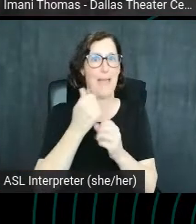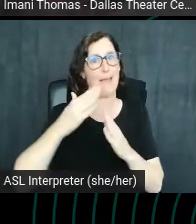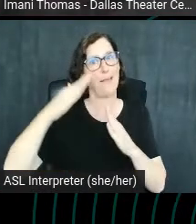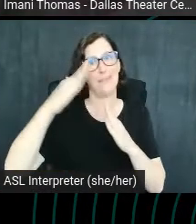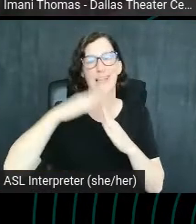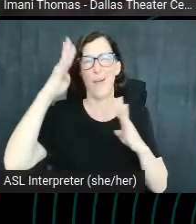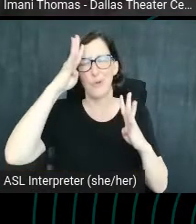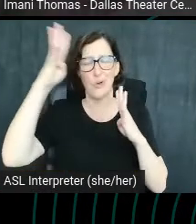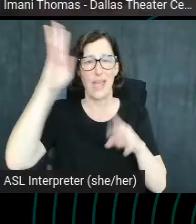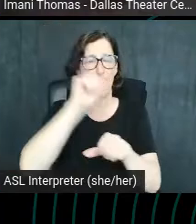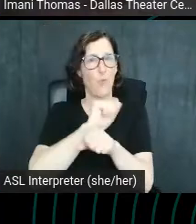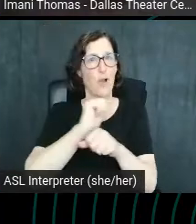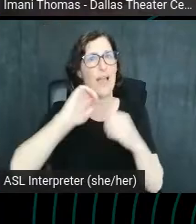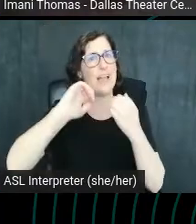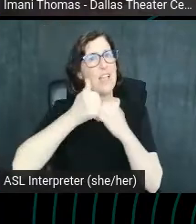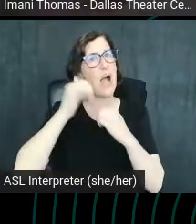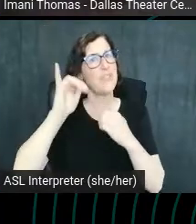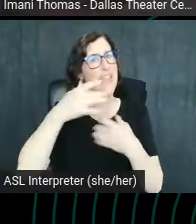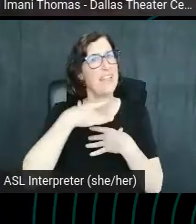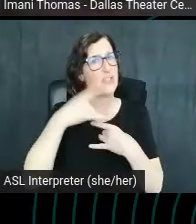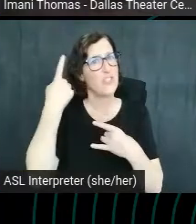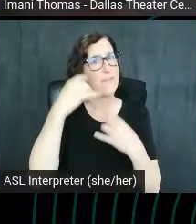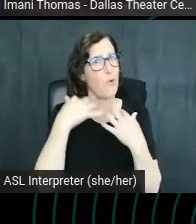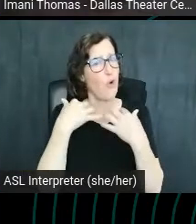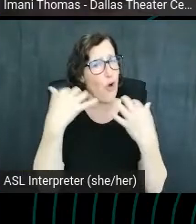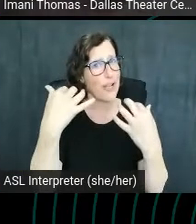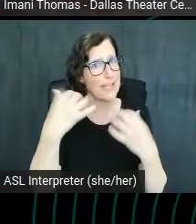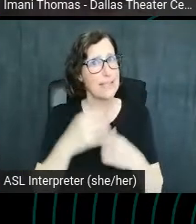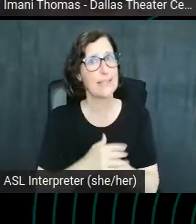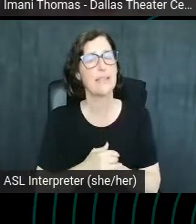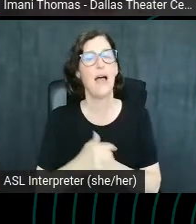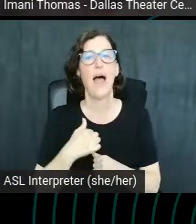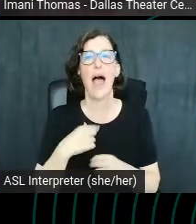so how do you make that interesting to an audience? I immediately thought of video.